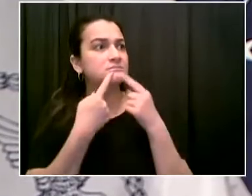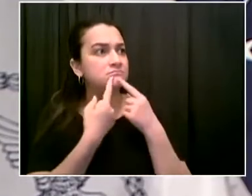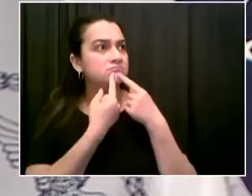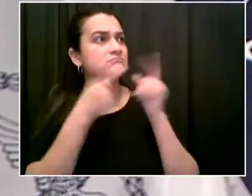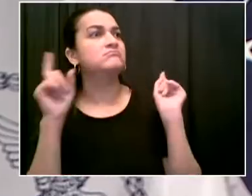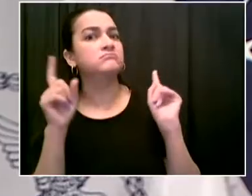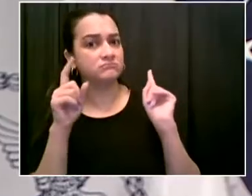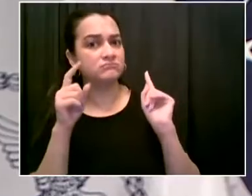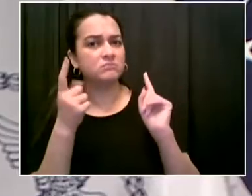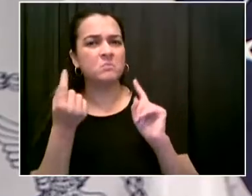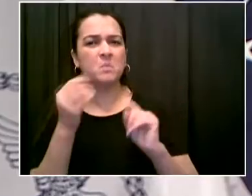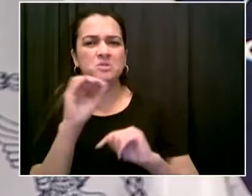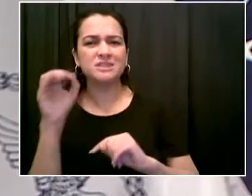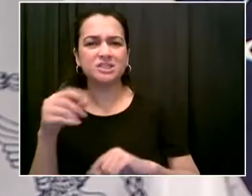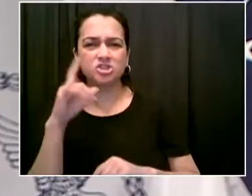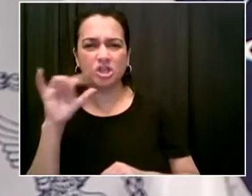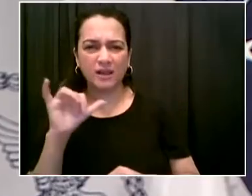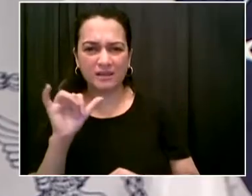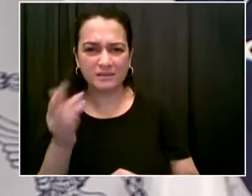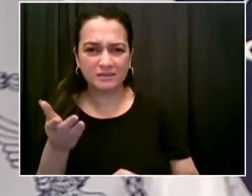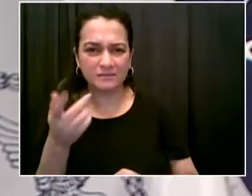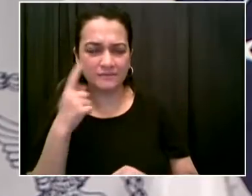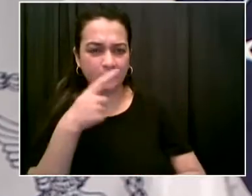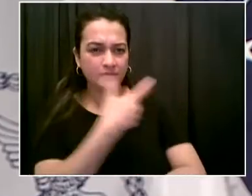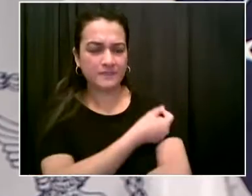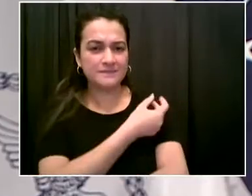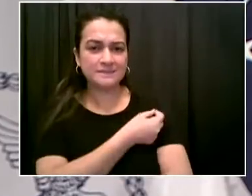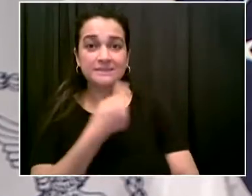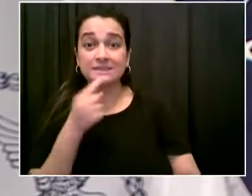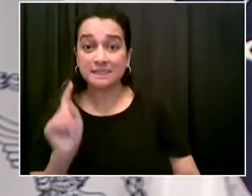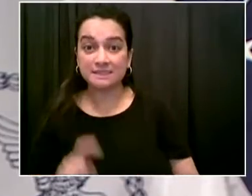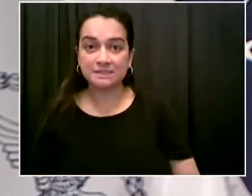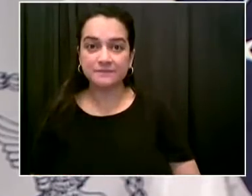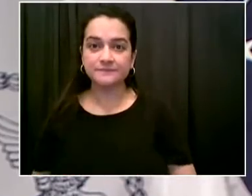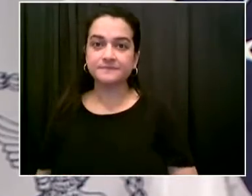SAY WHAT PERCENTAGE OF THESE VARIOUS POPULATION GROUPS HAVE BEEN VACH AN E WCALL THAT SUCSCES WHAT IS THE